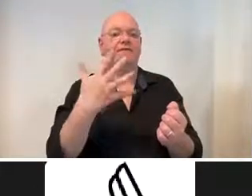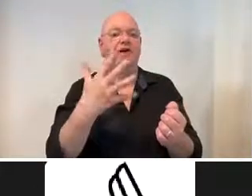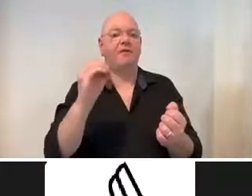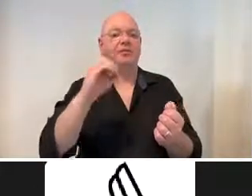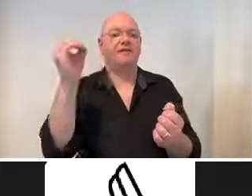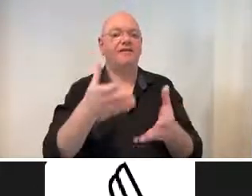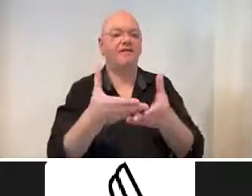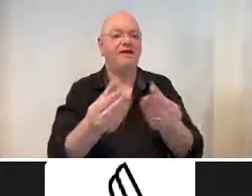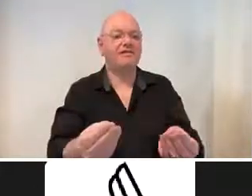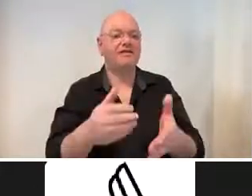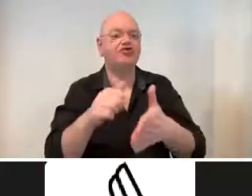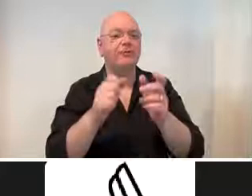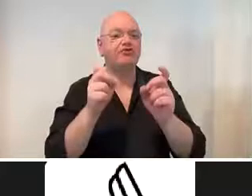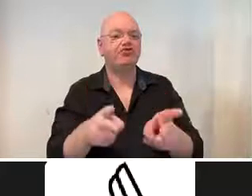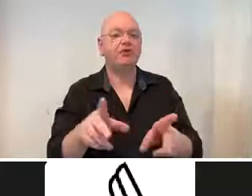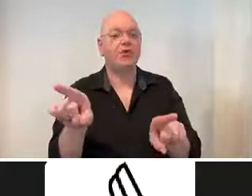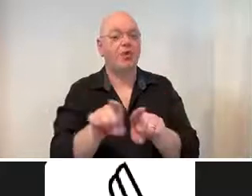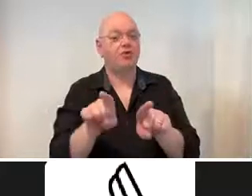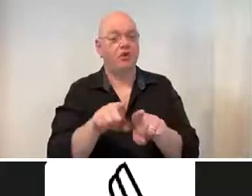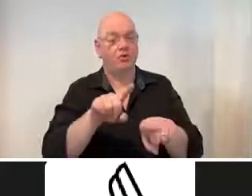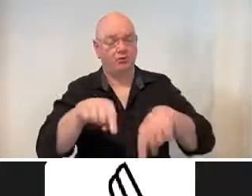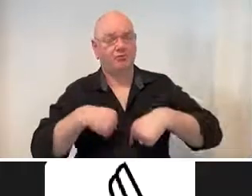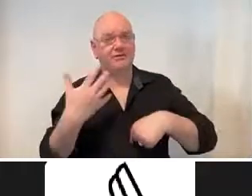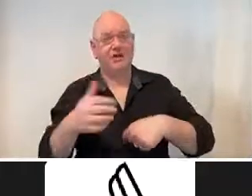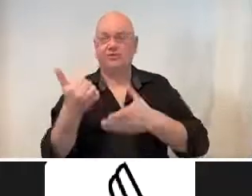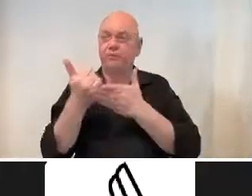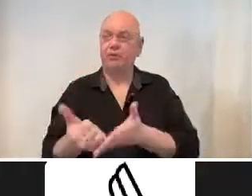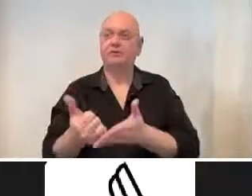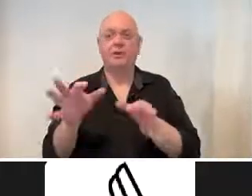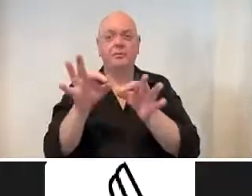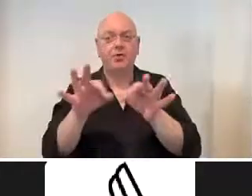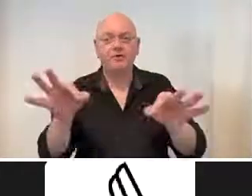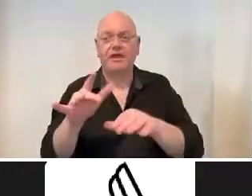my main cost. I could do everything else but I couldn't afford the space.